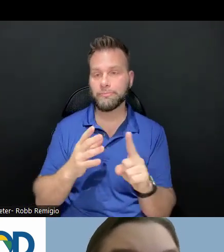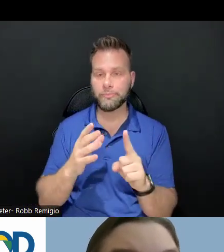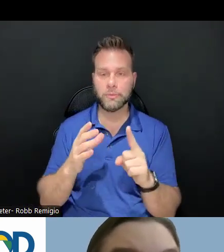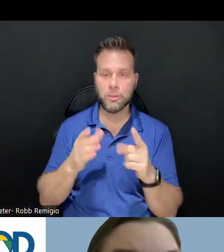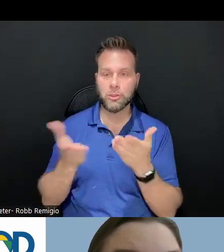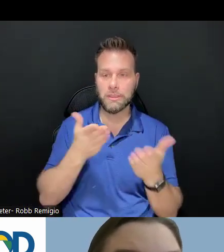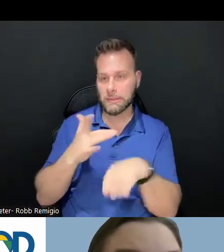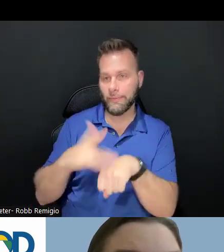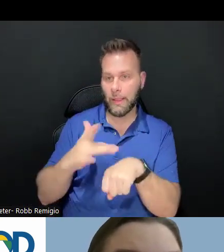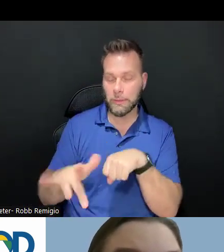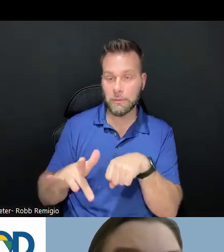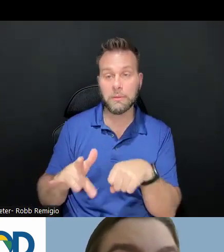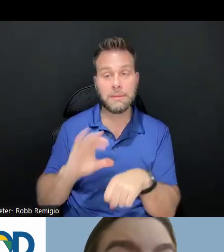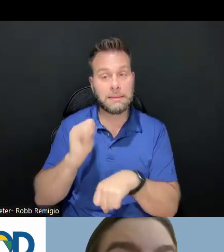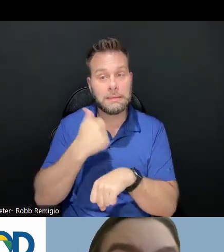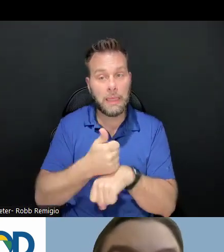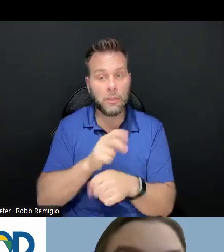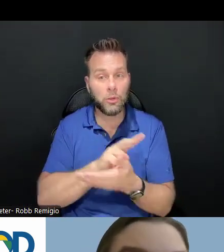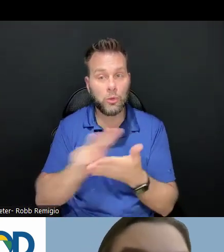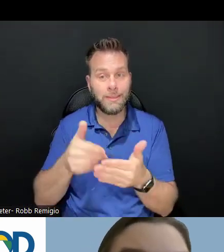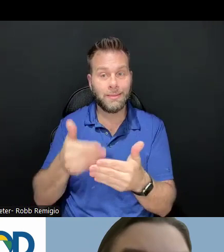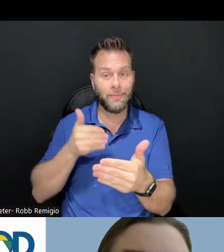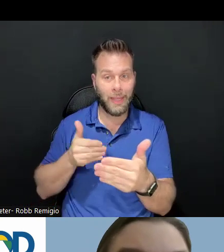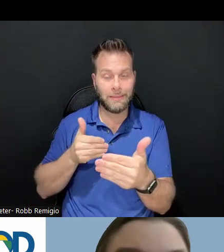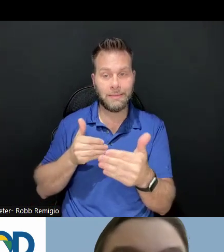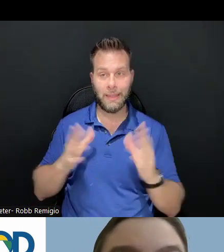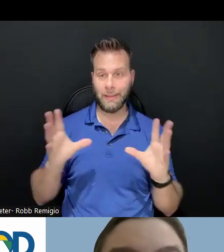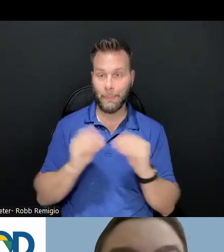these services will be available, and then set a date two weeks in advance of the